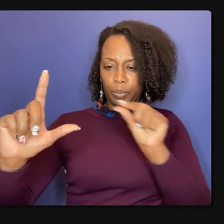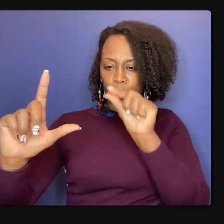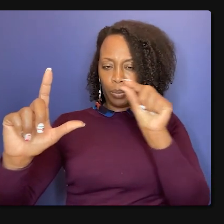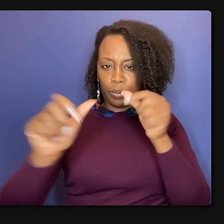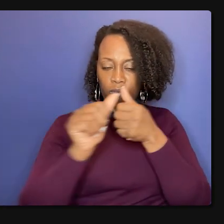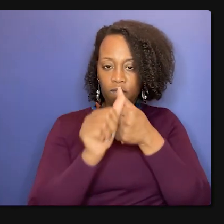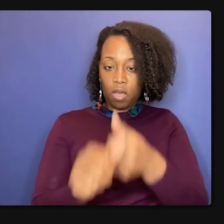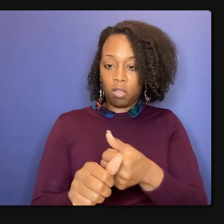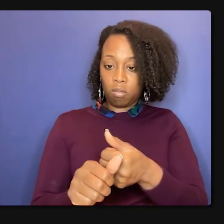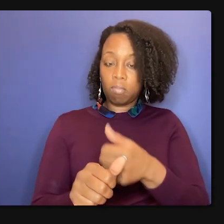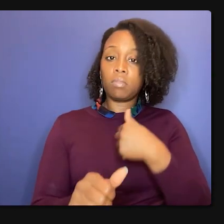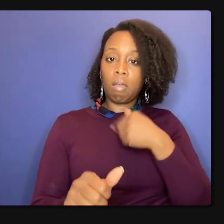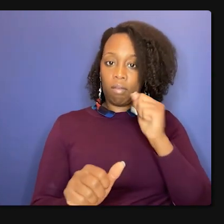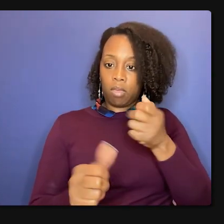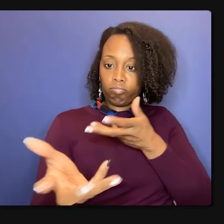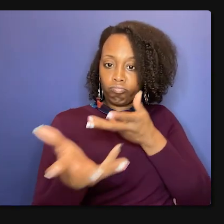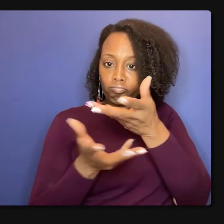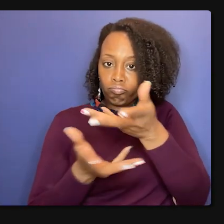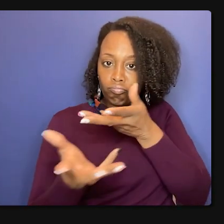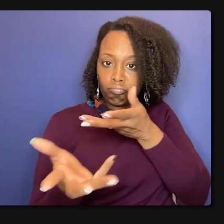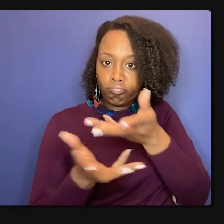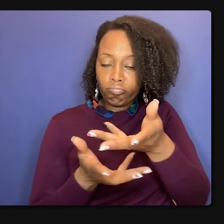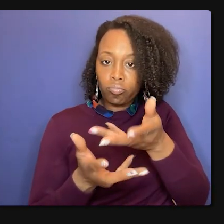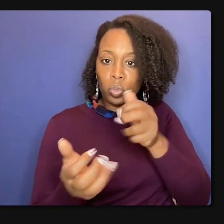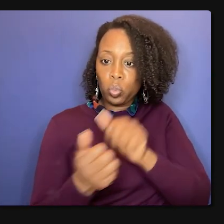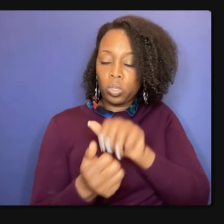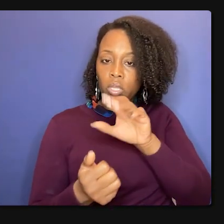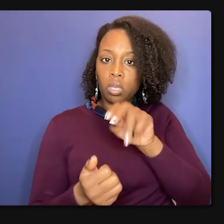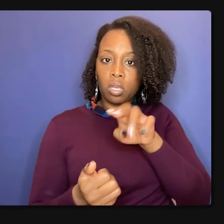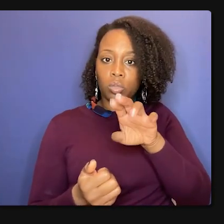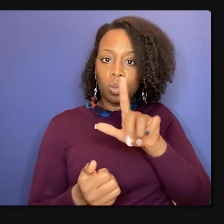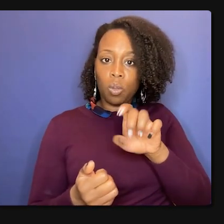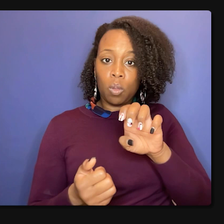I can interact with the console by clicking my mouse.